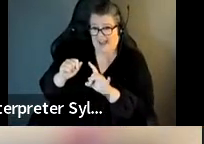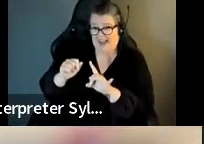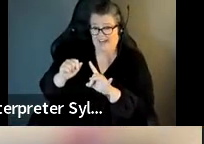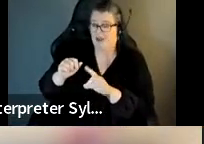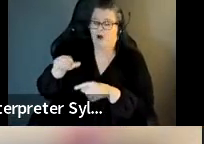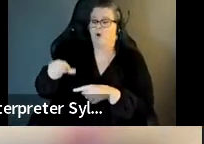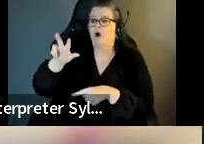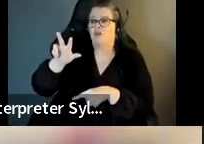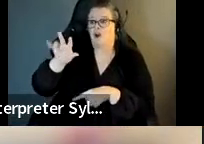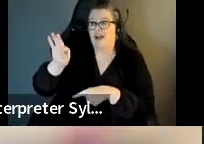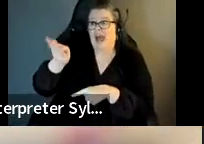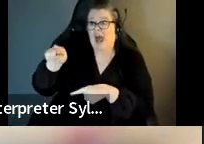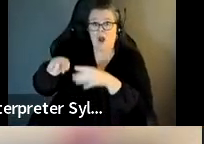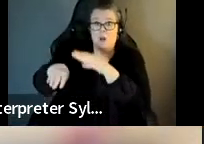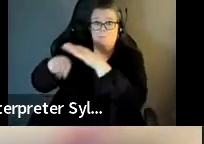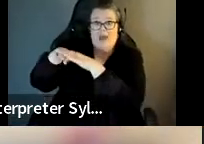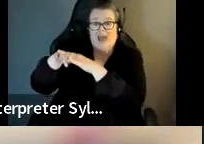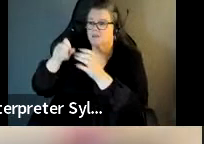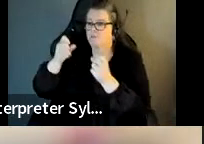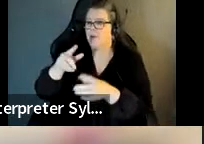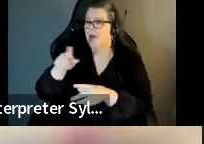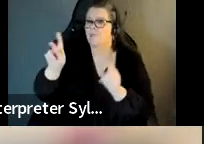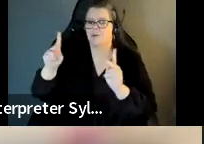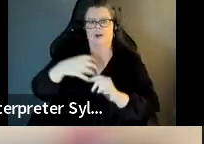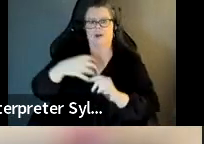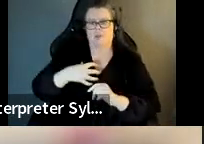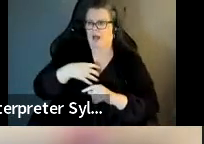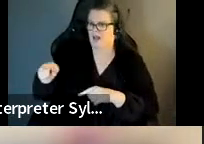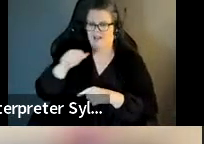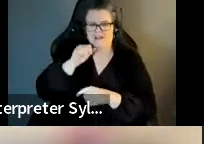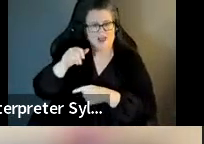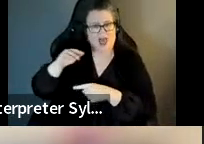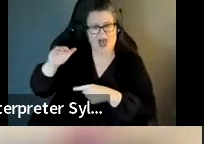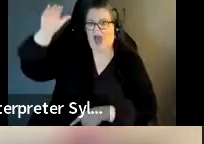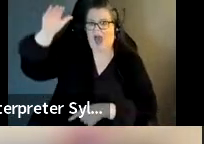In a scissor lift mechanism, another method used to lift exam chairs, there is generally